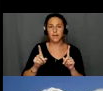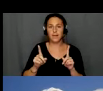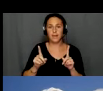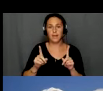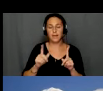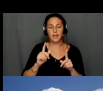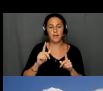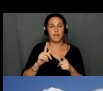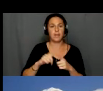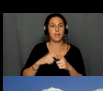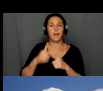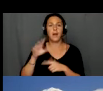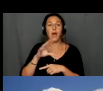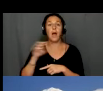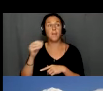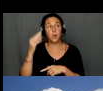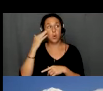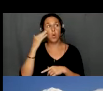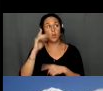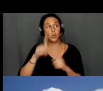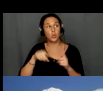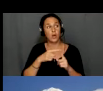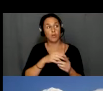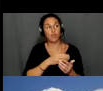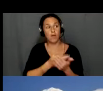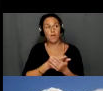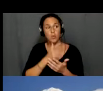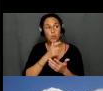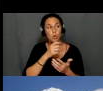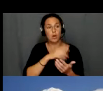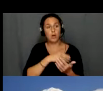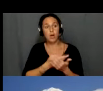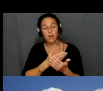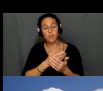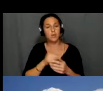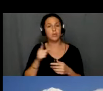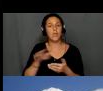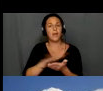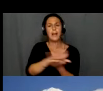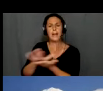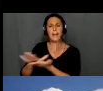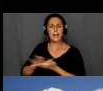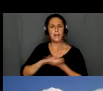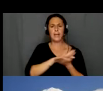who are going to come, so they clean everything. So for example from cal/OSHA